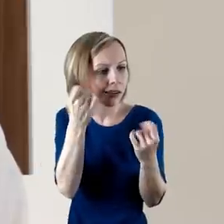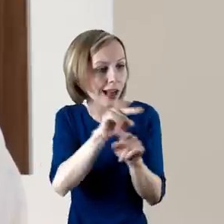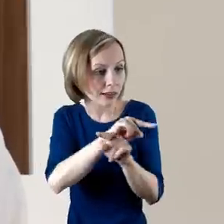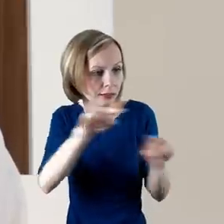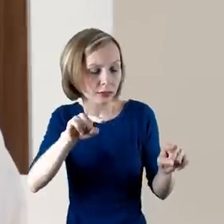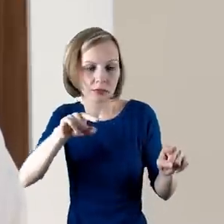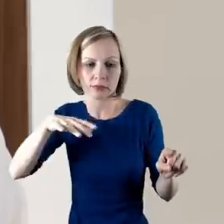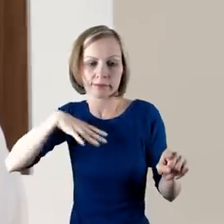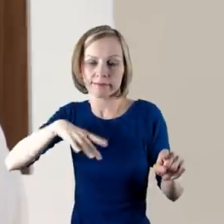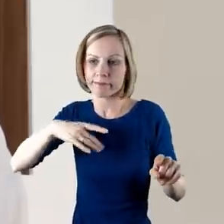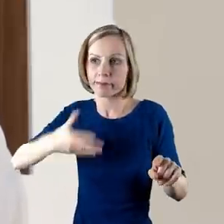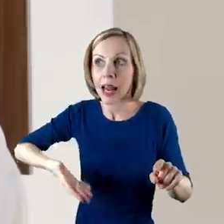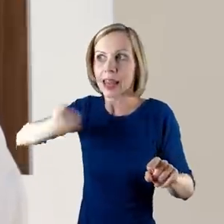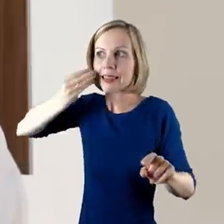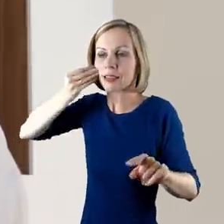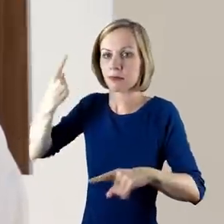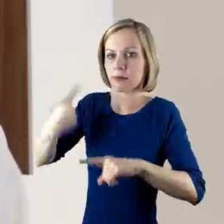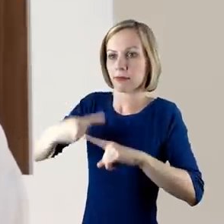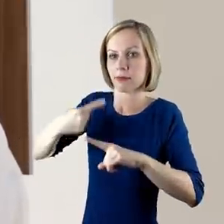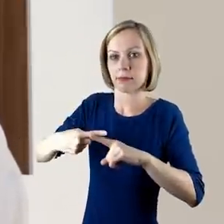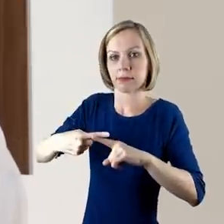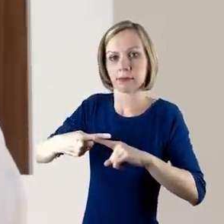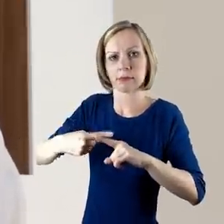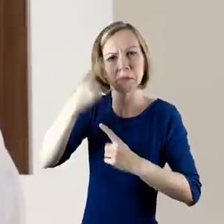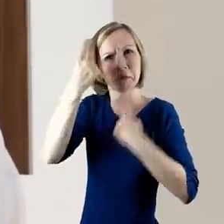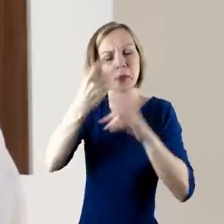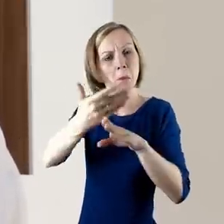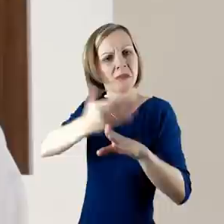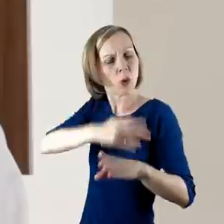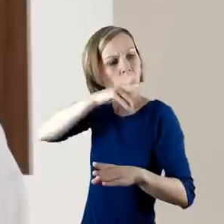to listen, slow to speak, slow to anger.